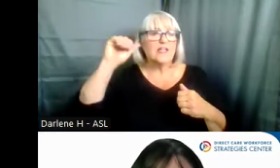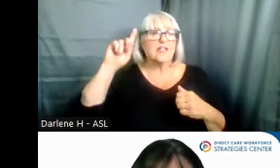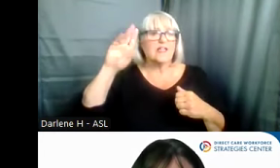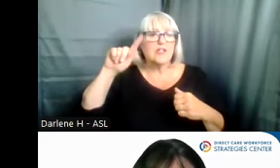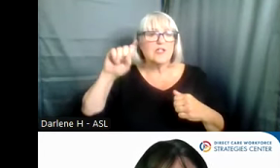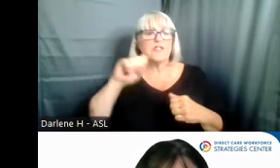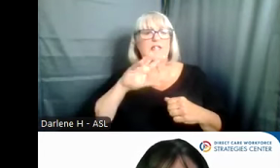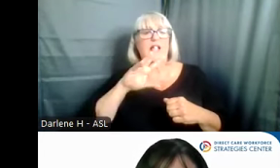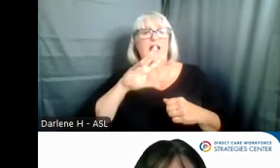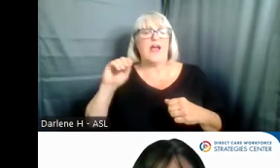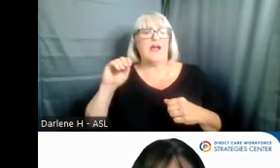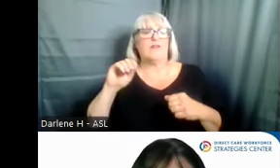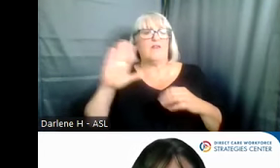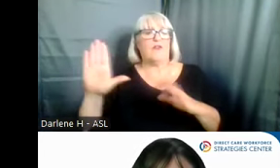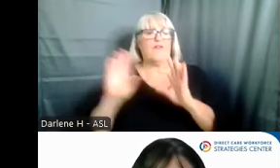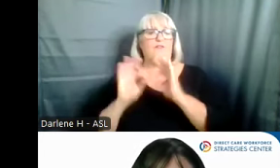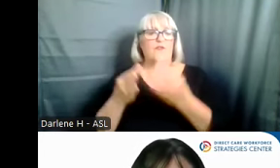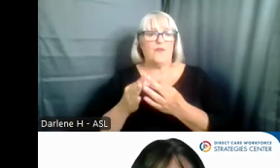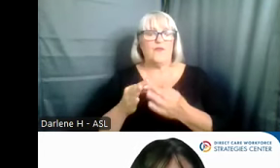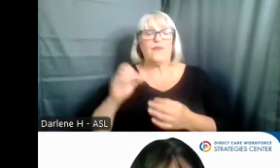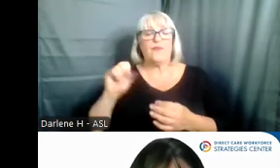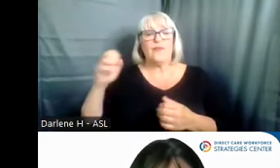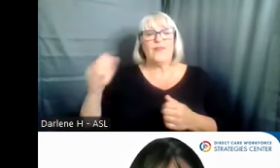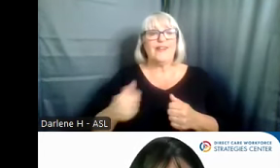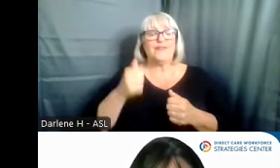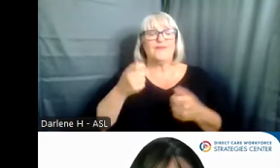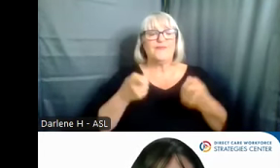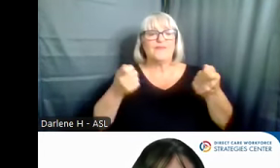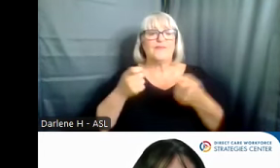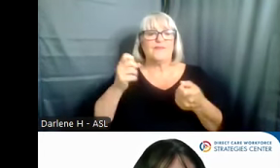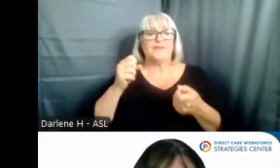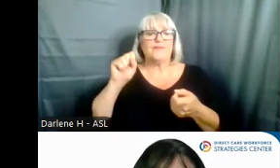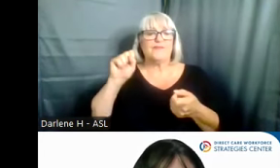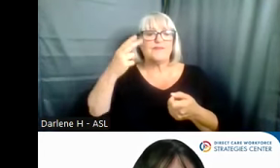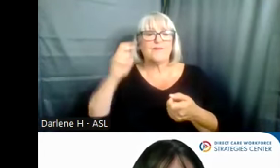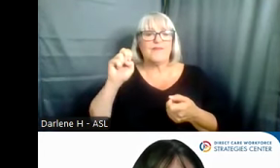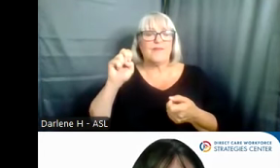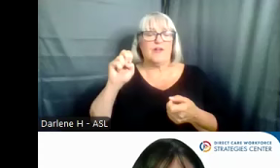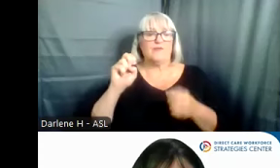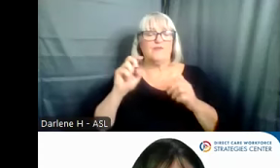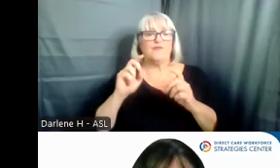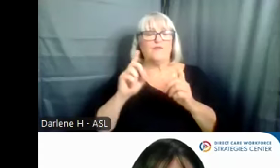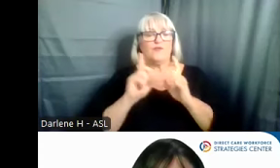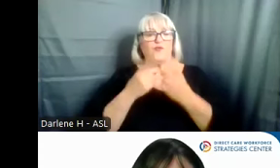she is the Director of the Institute on Community Integration. Dr. Hewitt directs several federal and state